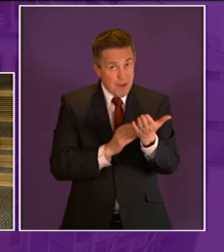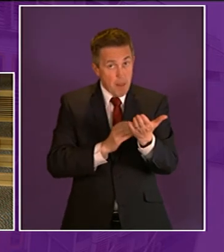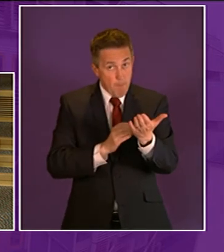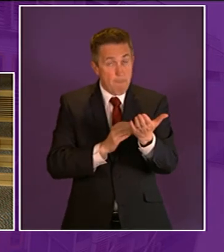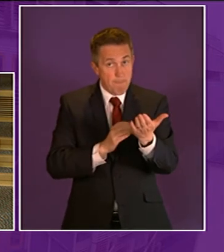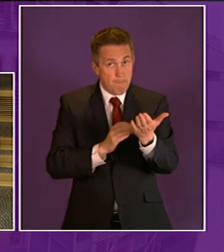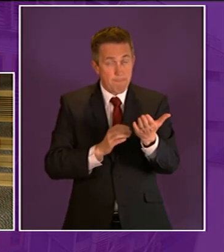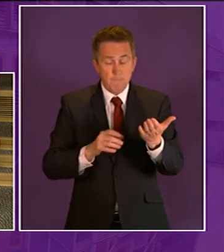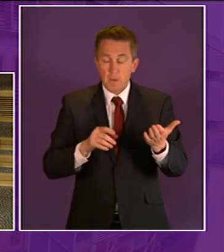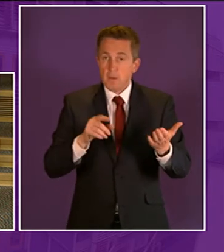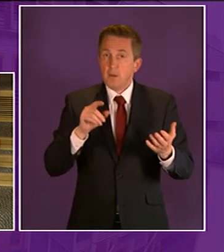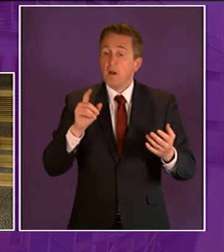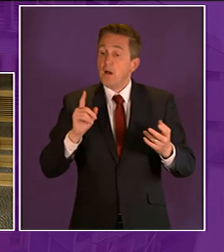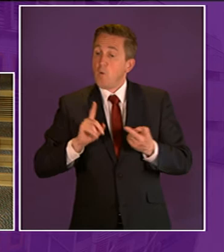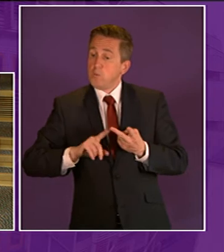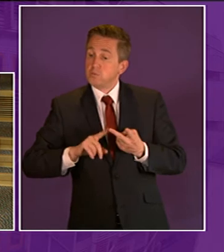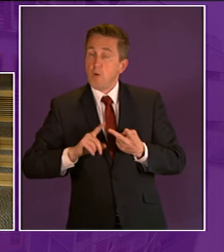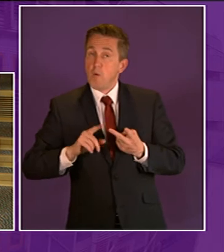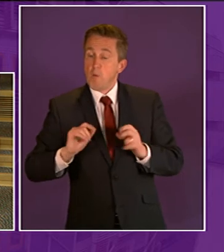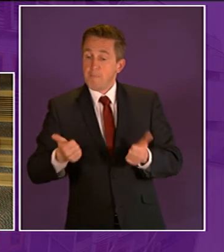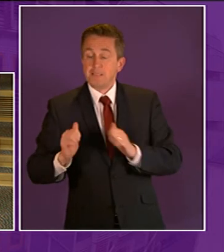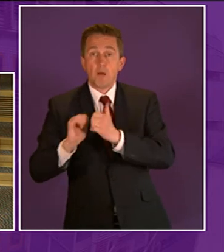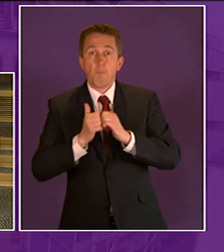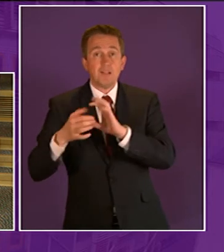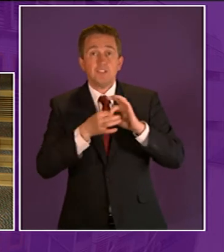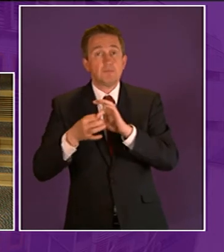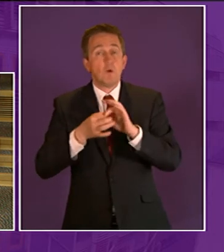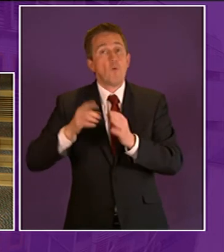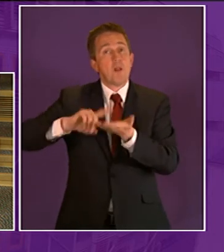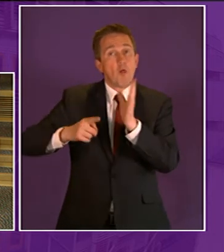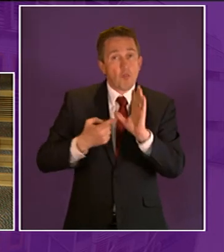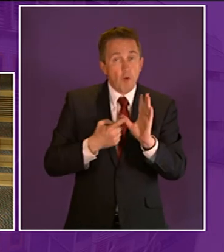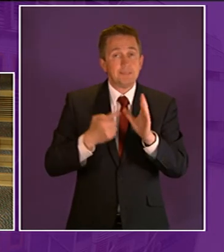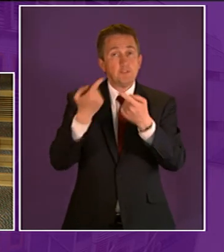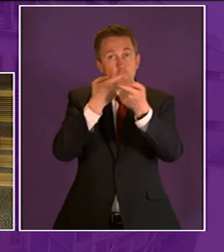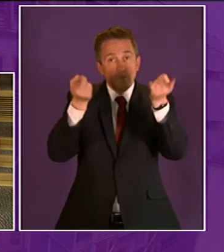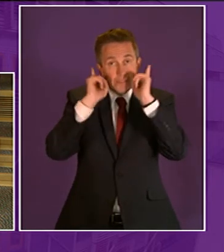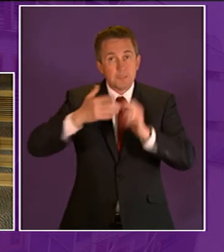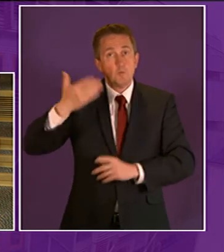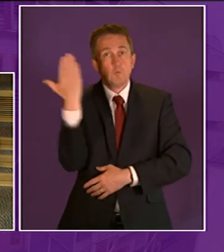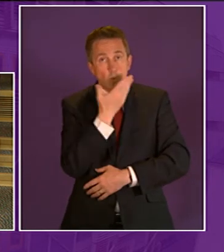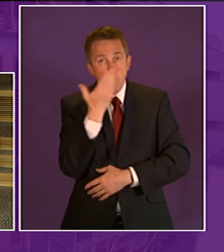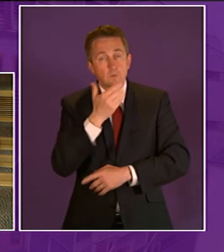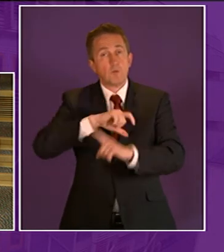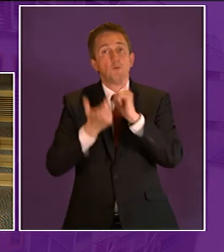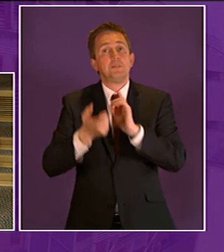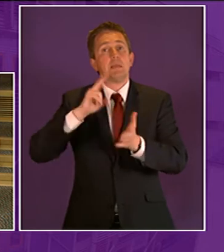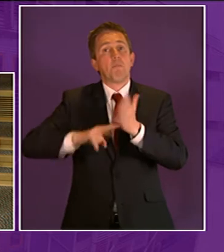alongside significantly improved partnership arrangements with local authorities, universities, schools and community planning partnerships.